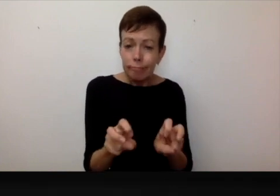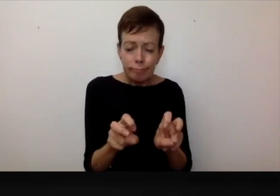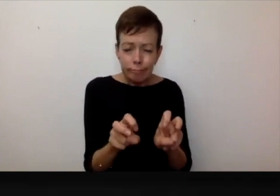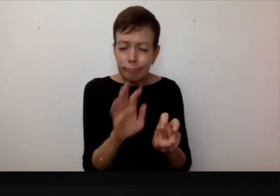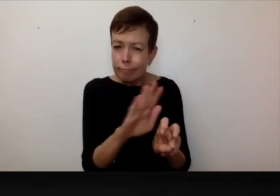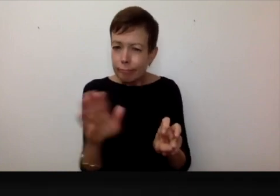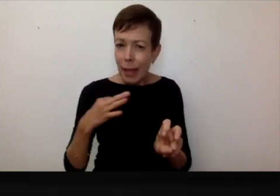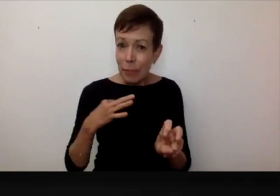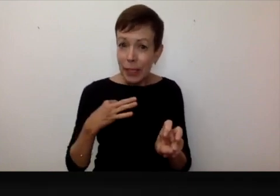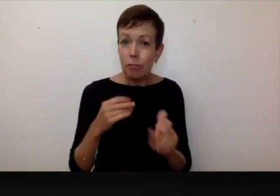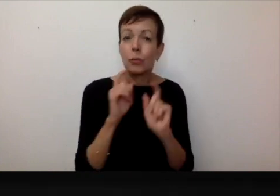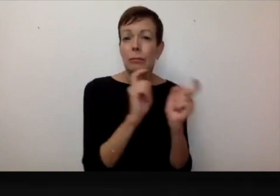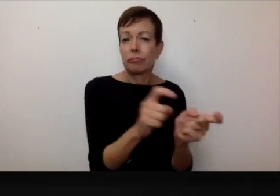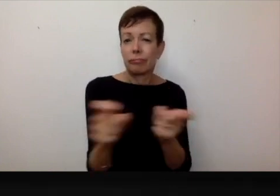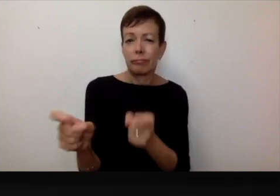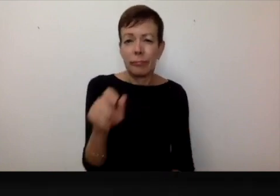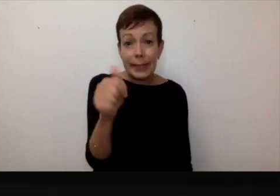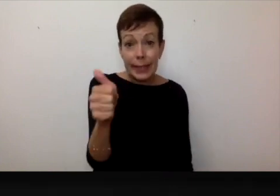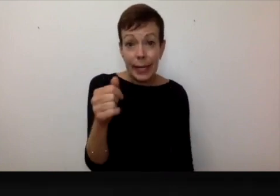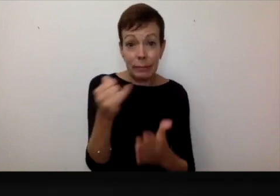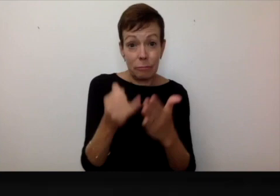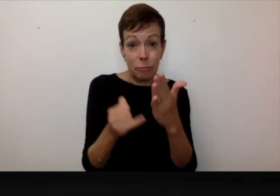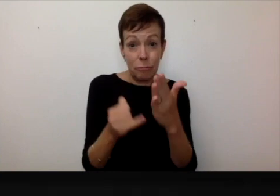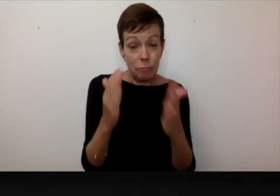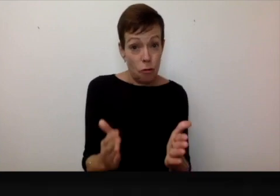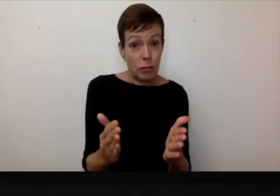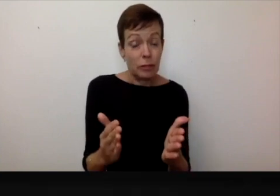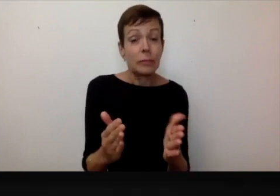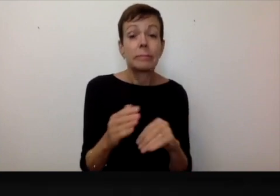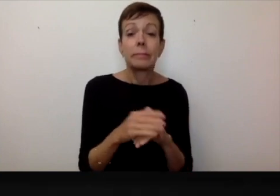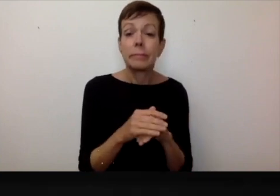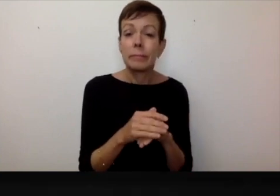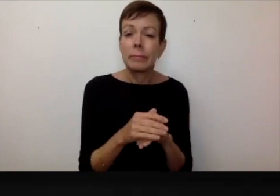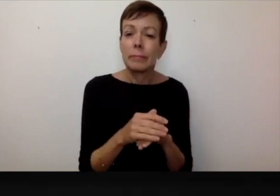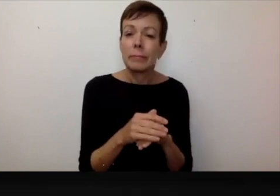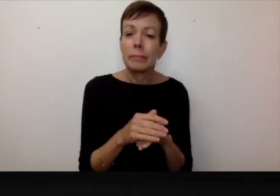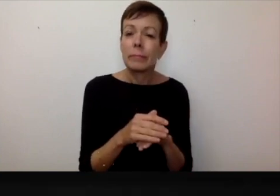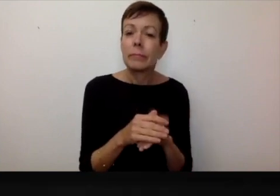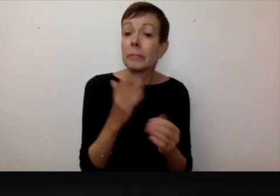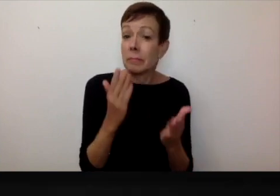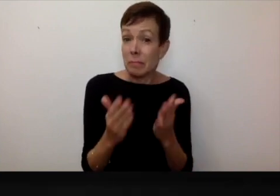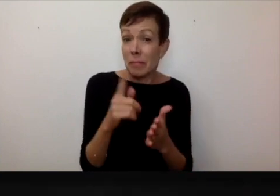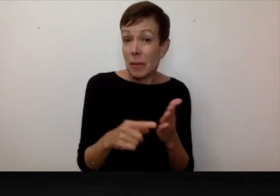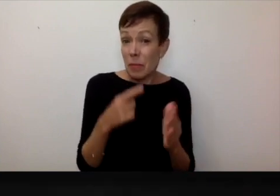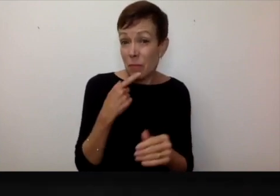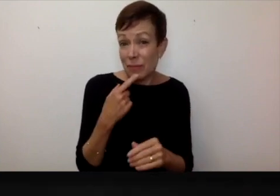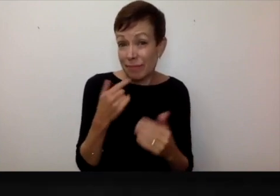10 artists and maybe what i'll indicate right now is that we have a link